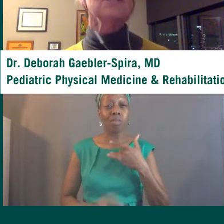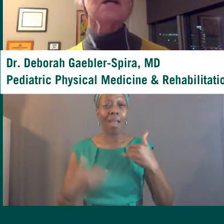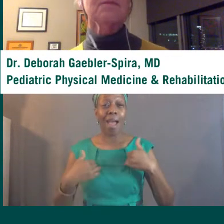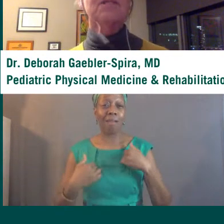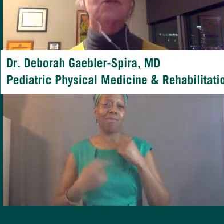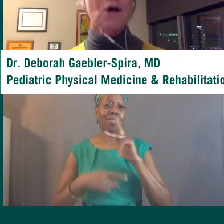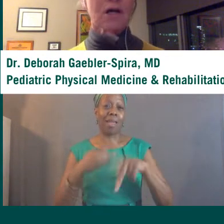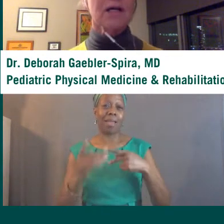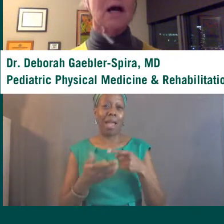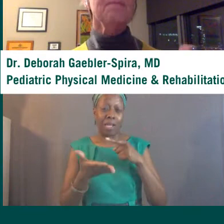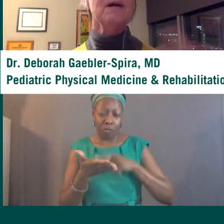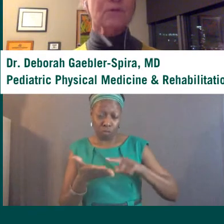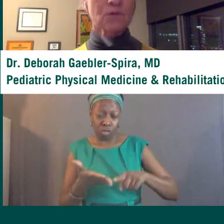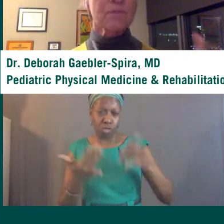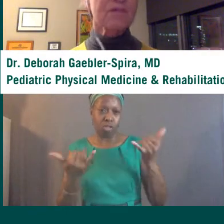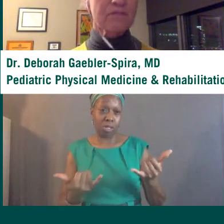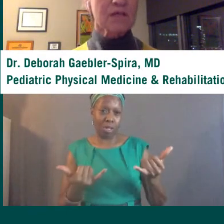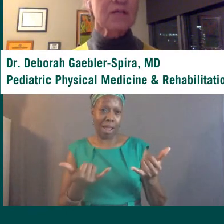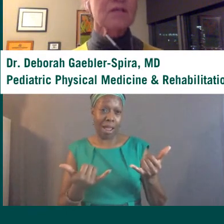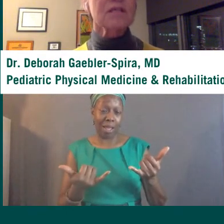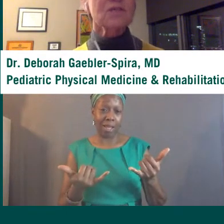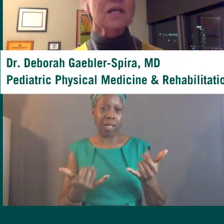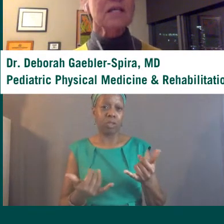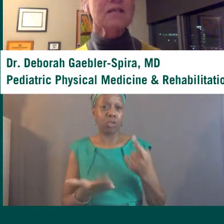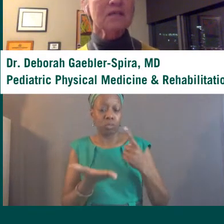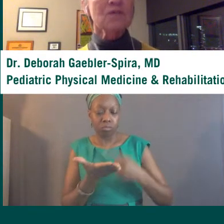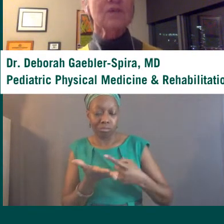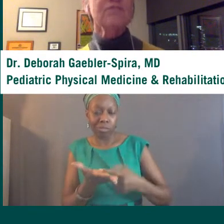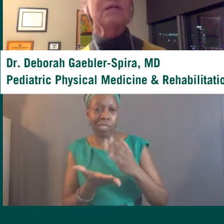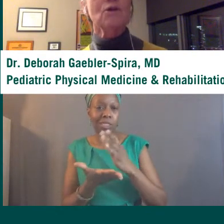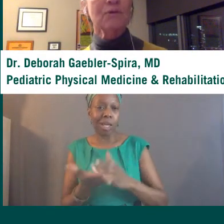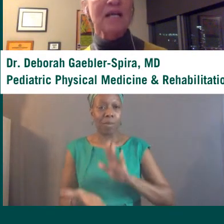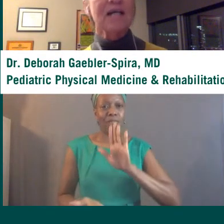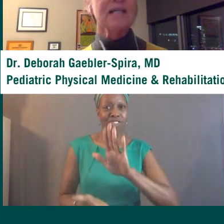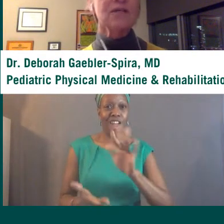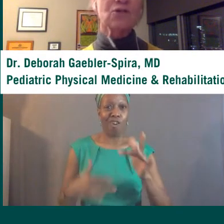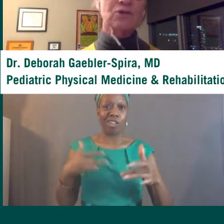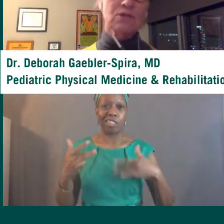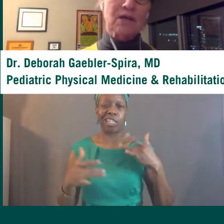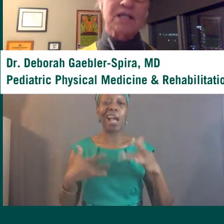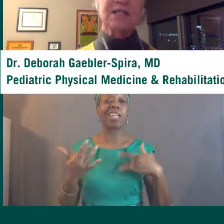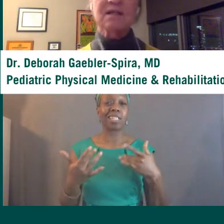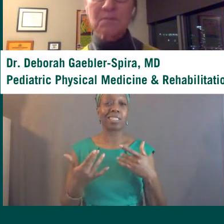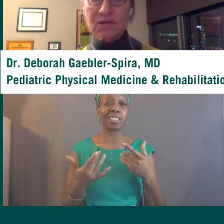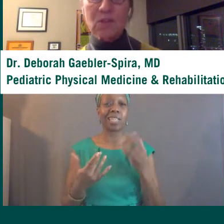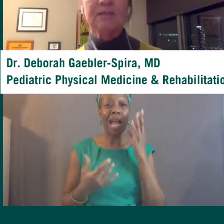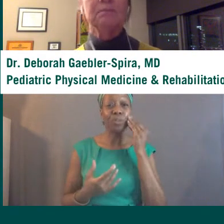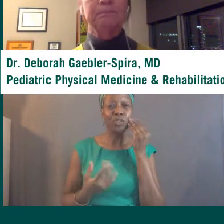to come and talk about some of the exciting things that have been going on at Shirley Ryan in muscle.